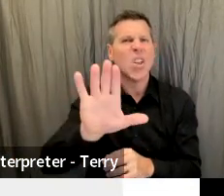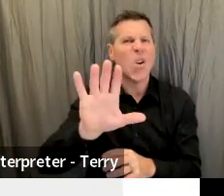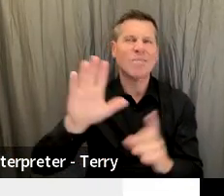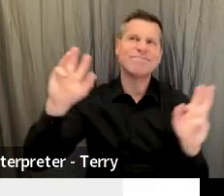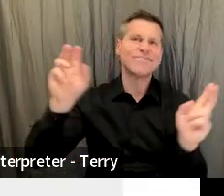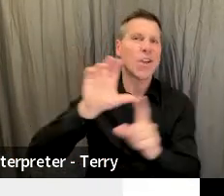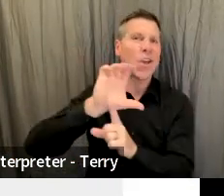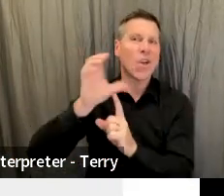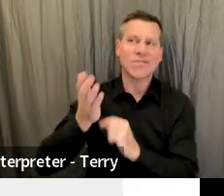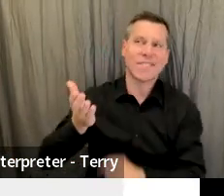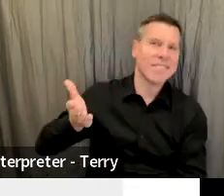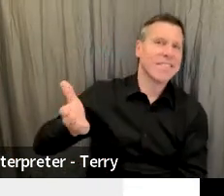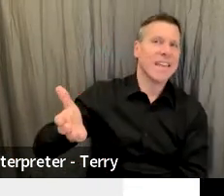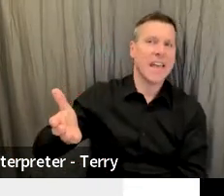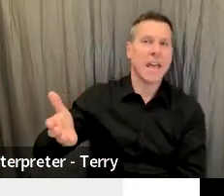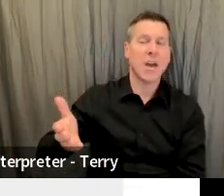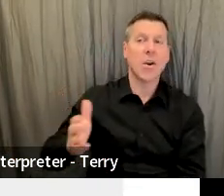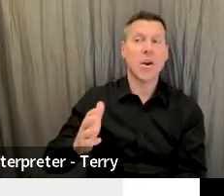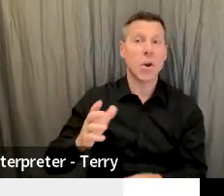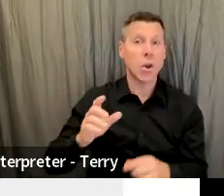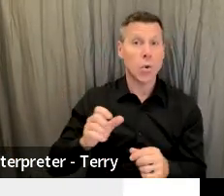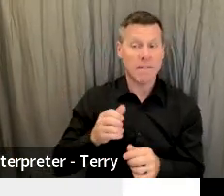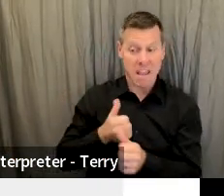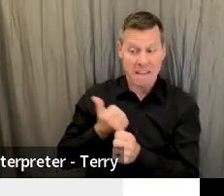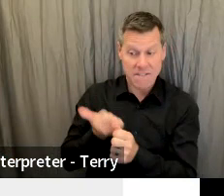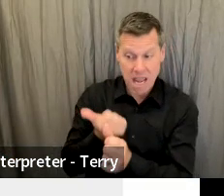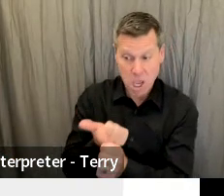and how much academic freedom the instructors will accept.